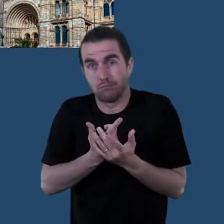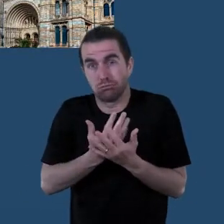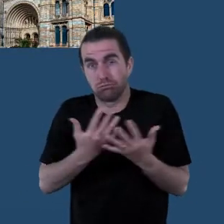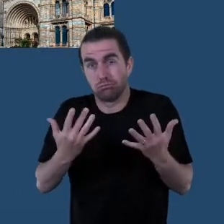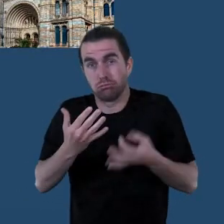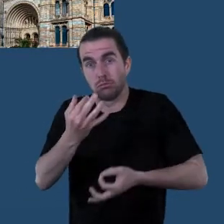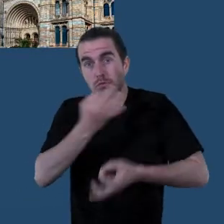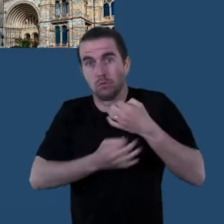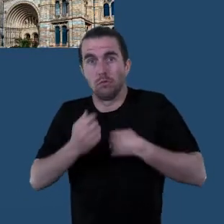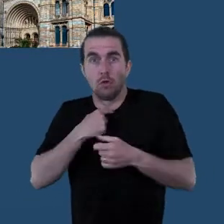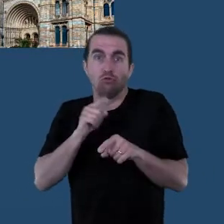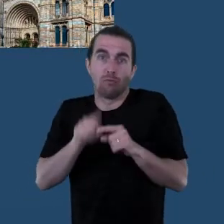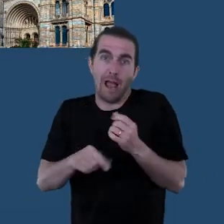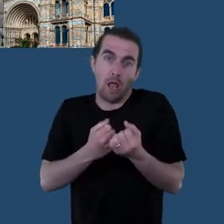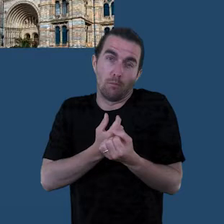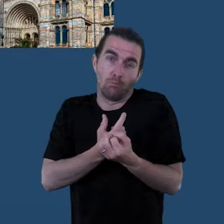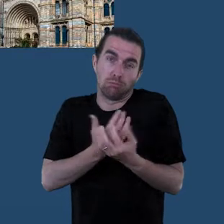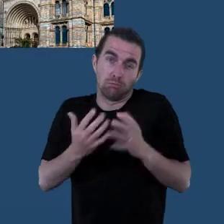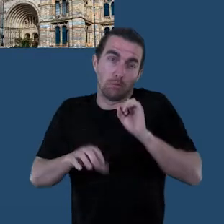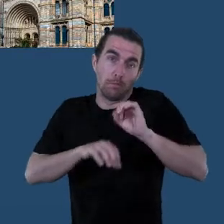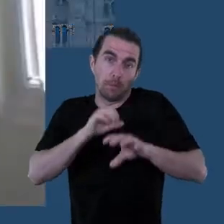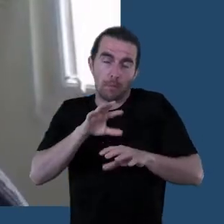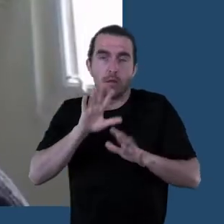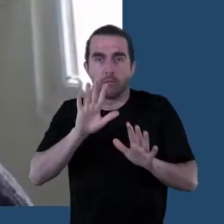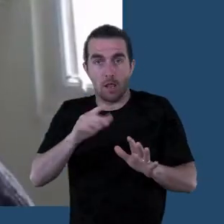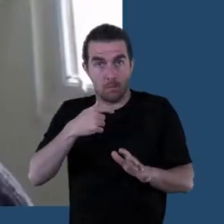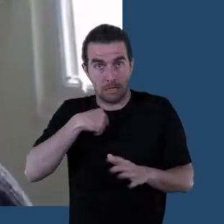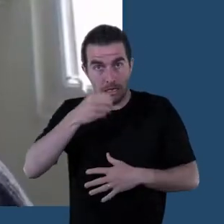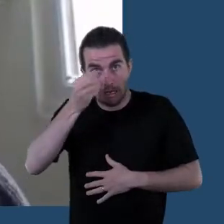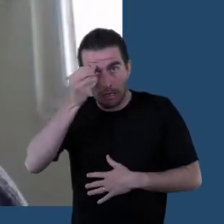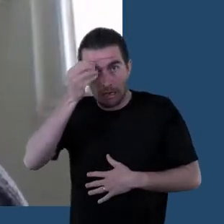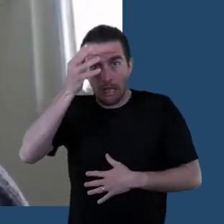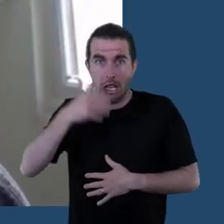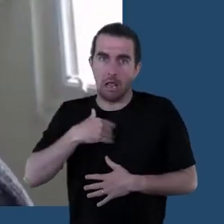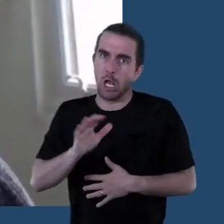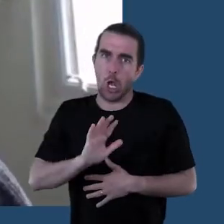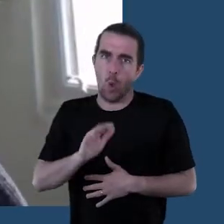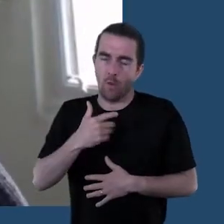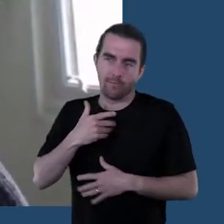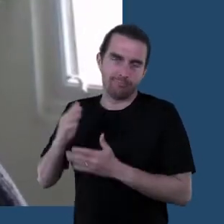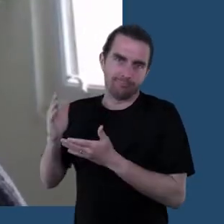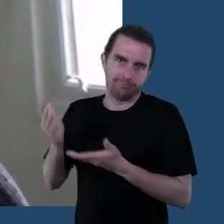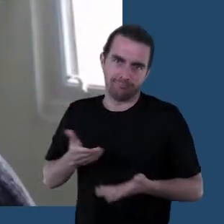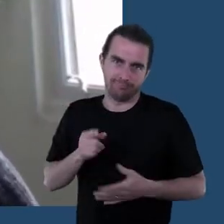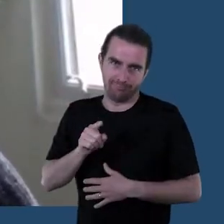during the show. But I'm not the expert on this topic by any means, so I'm gonna introduce you to our guests today.